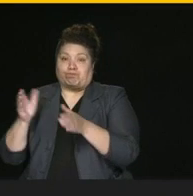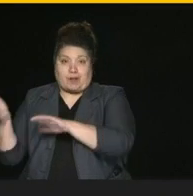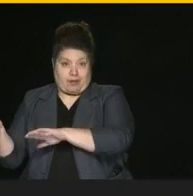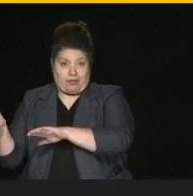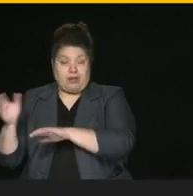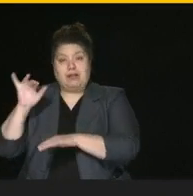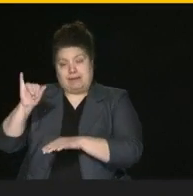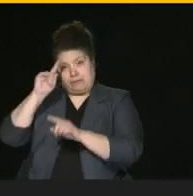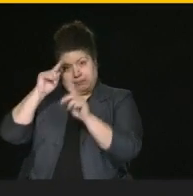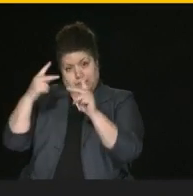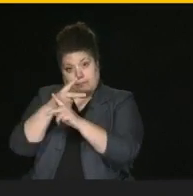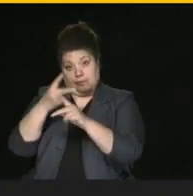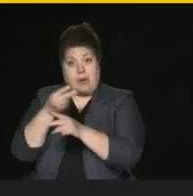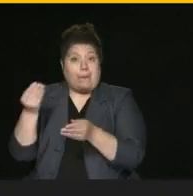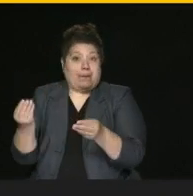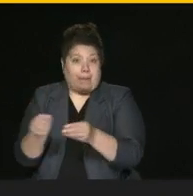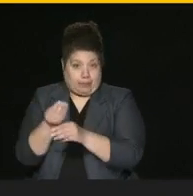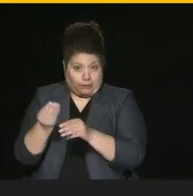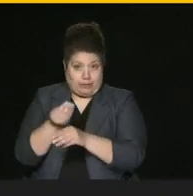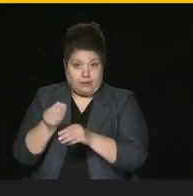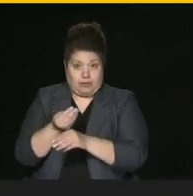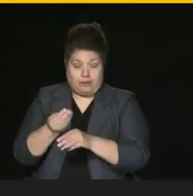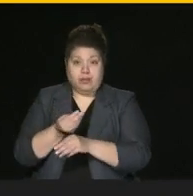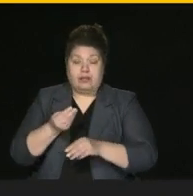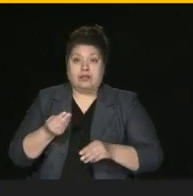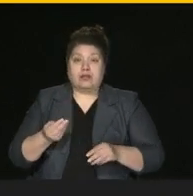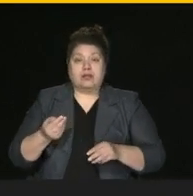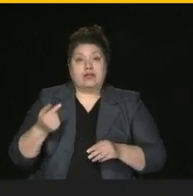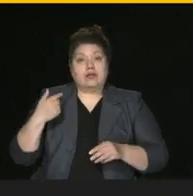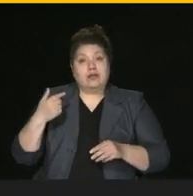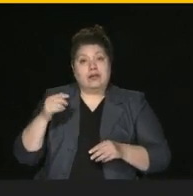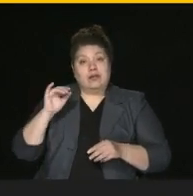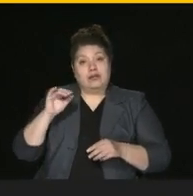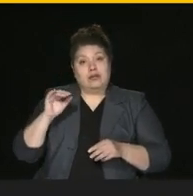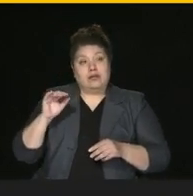NUMBER OF DEATHS.